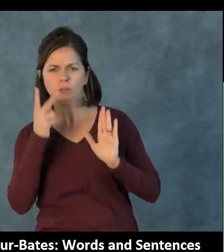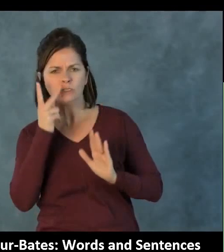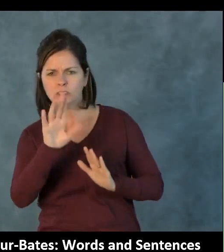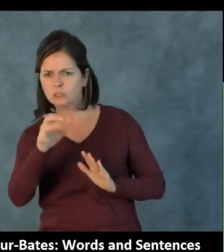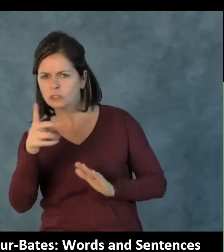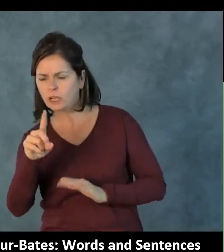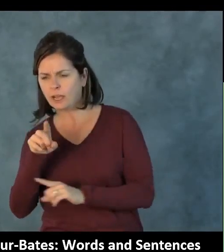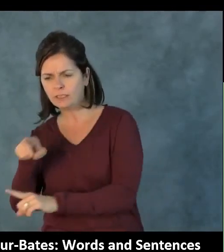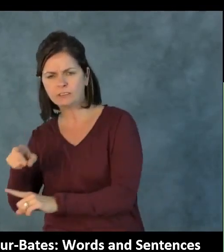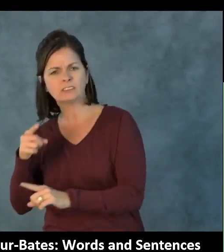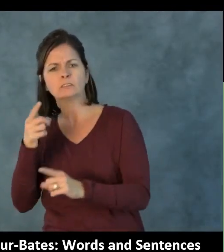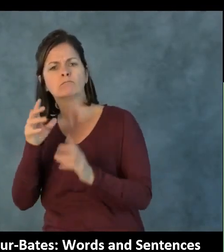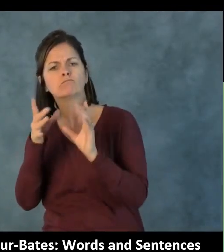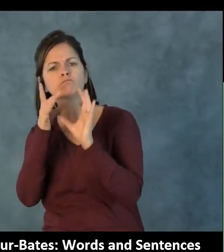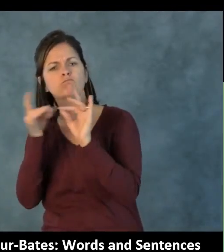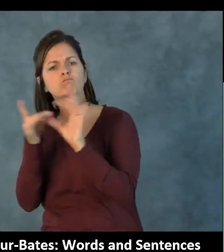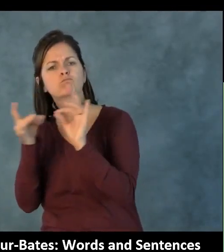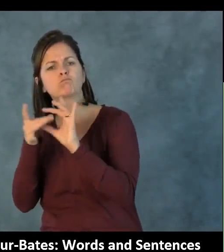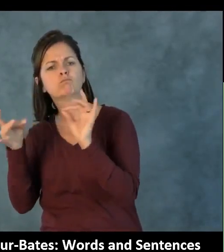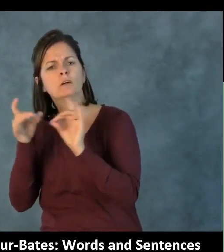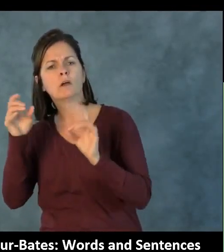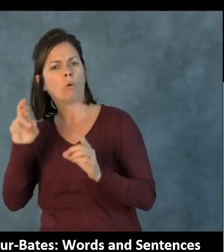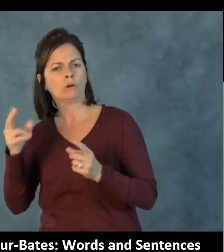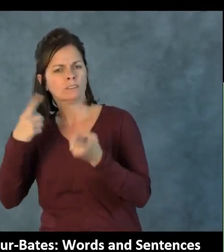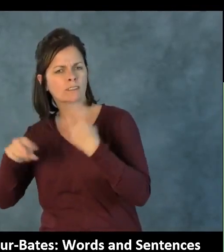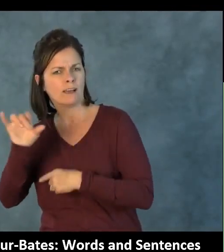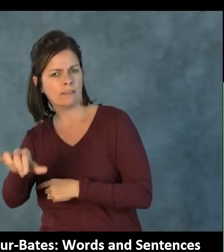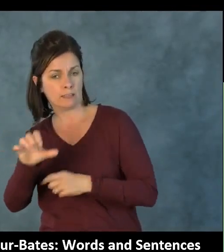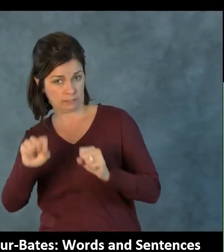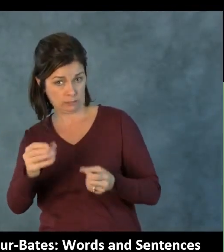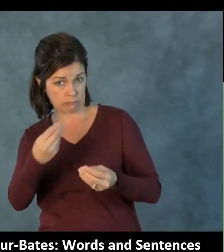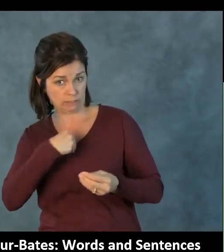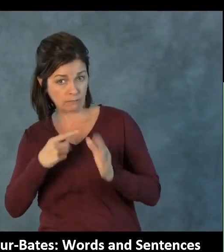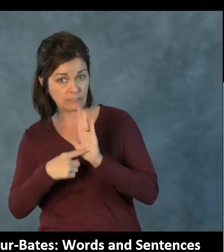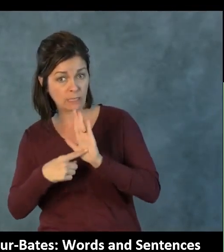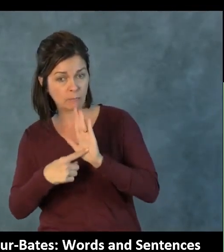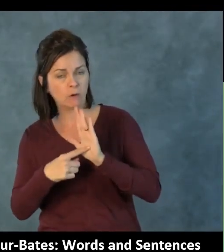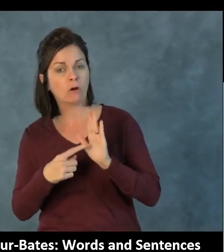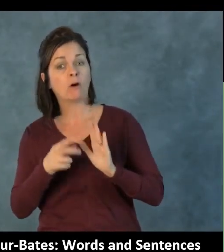Johnny say that word or make that sign."